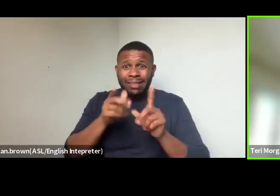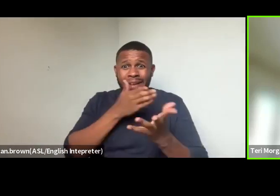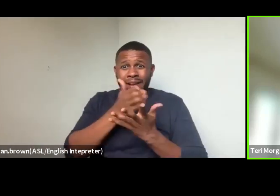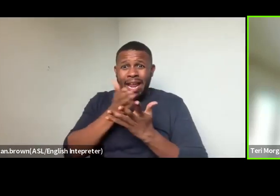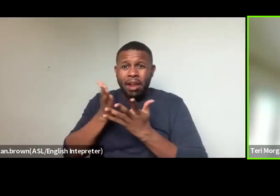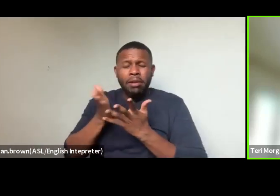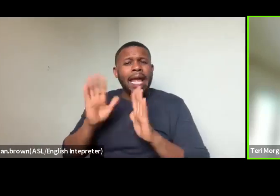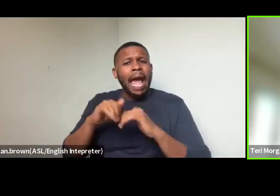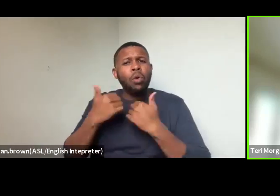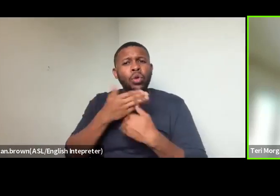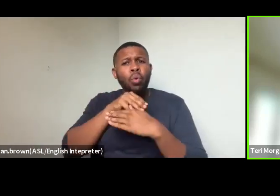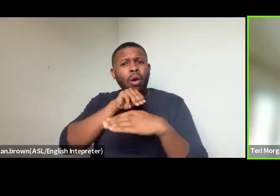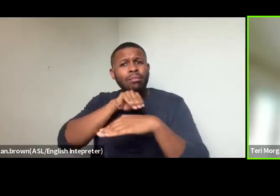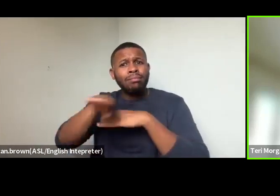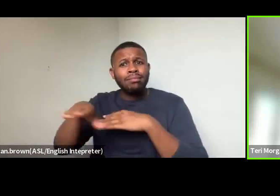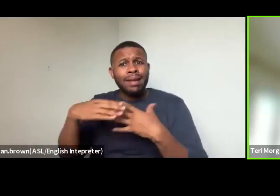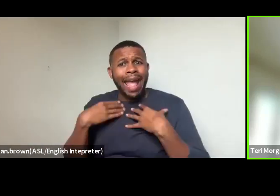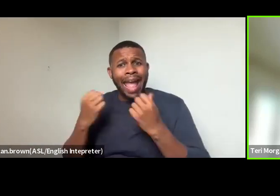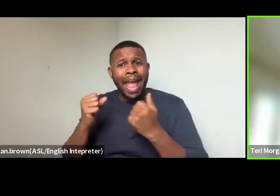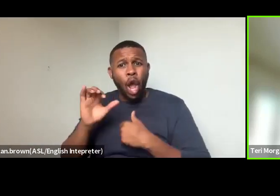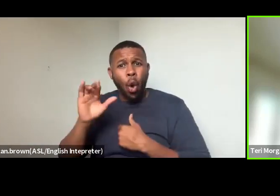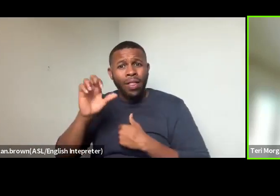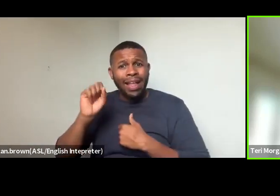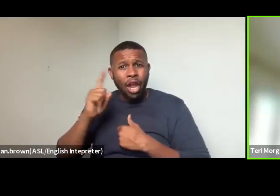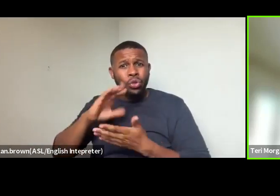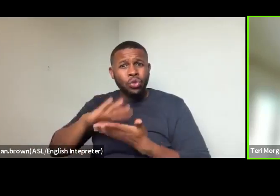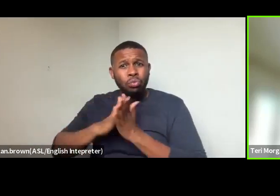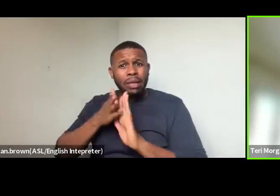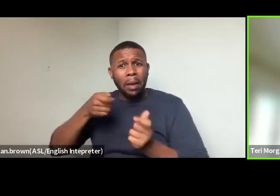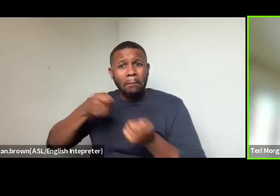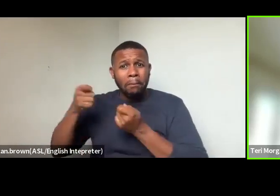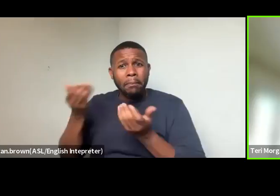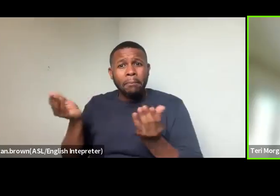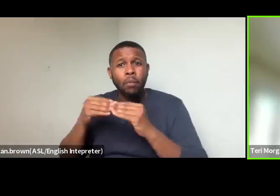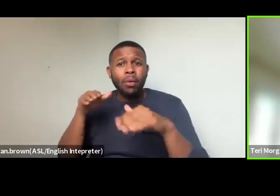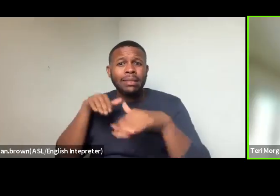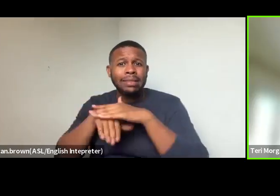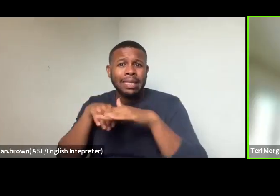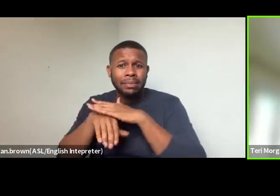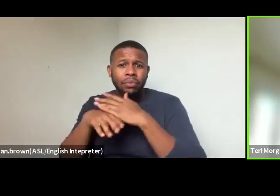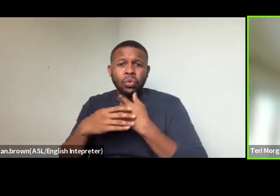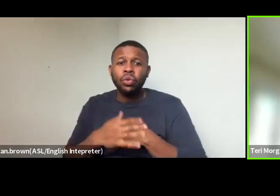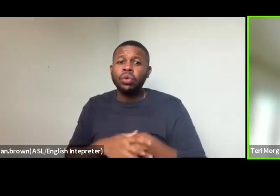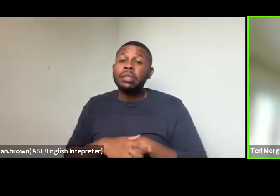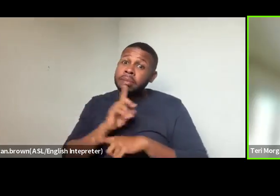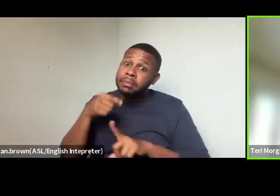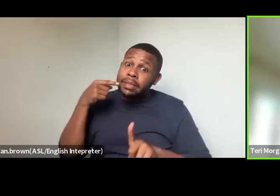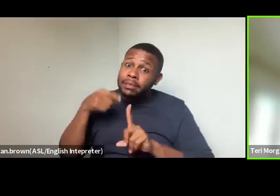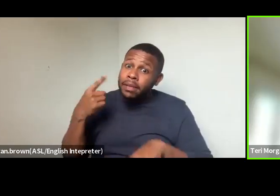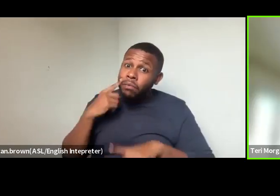enriched today. I thank you to all of our presenters and your expertise and your work in this